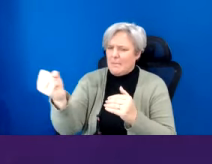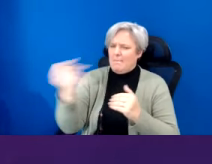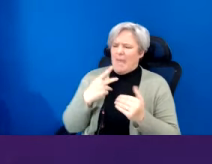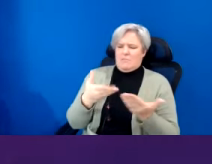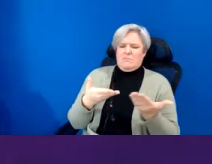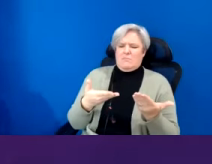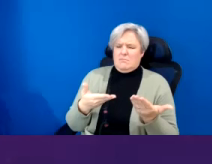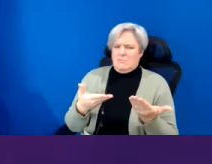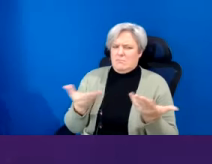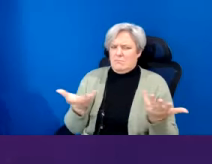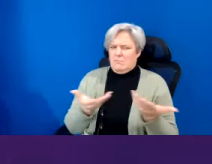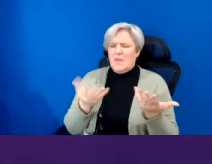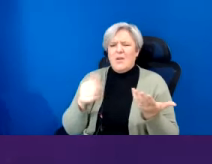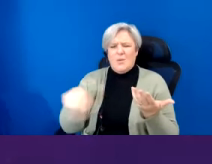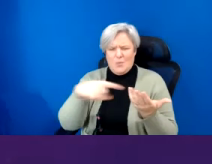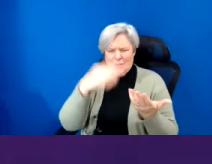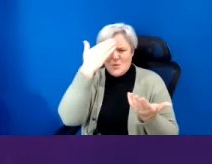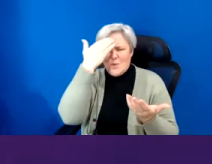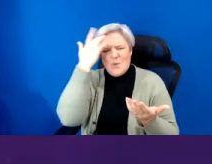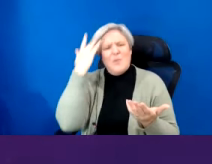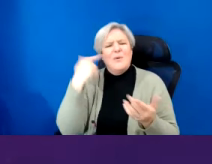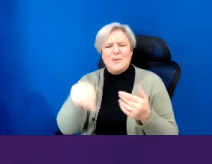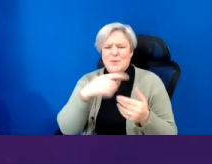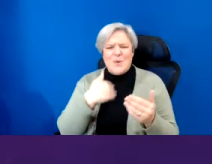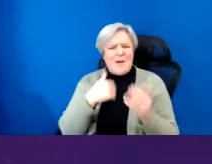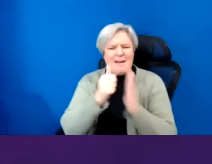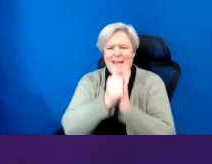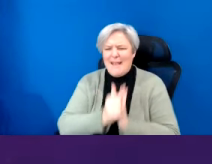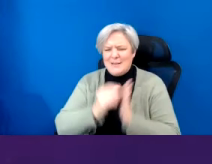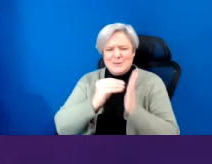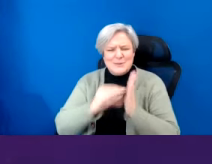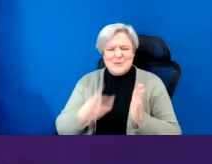And we all know that you guys are all a students, and you want to do it right the first time.